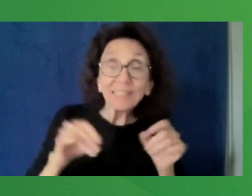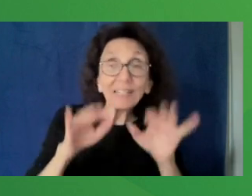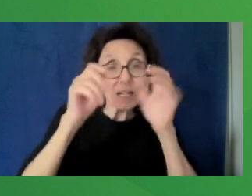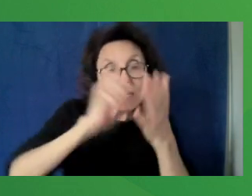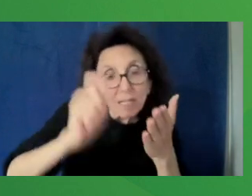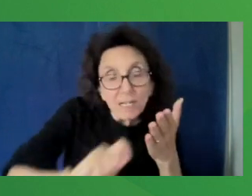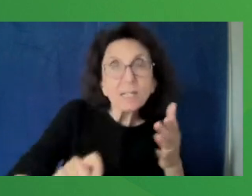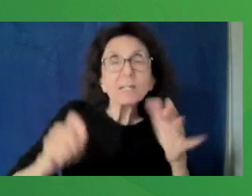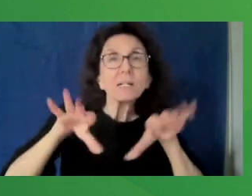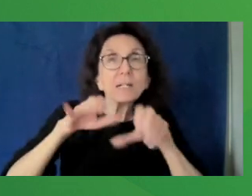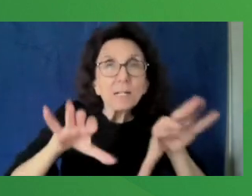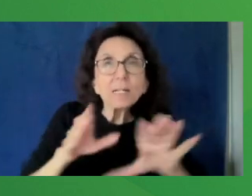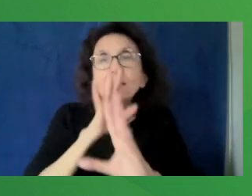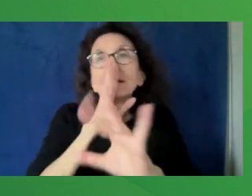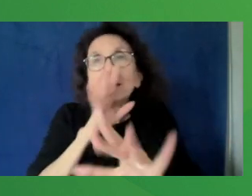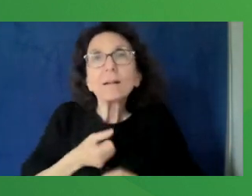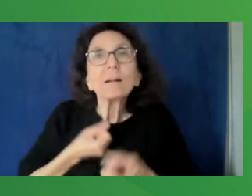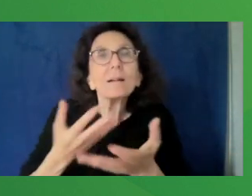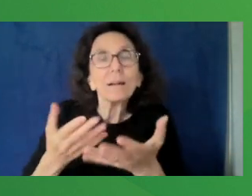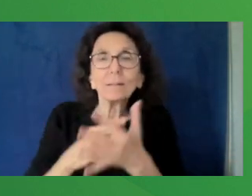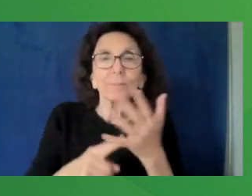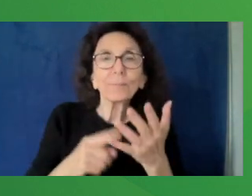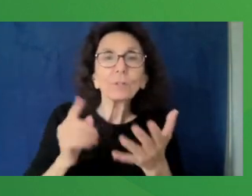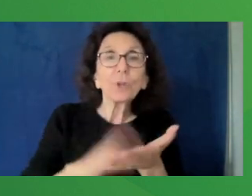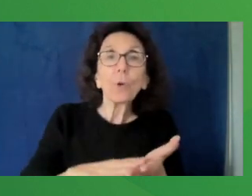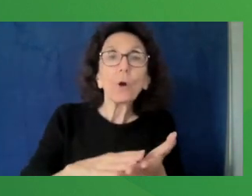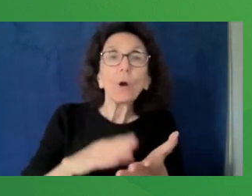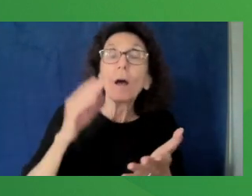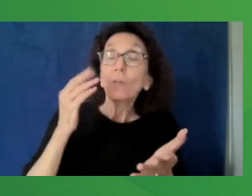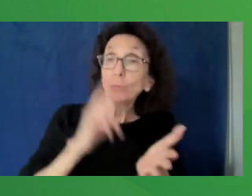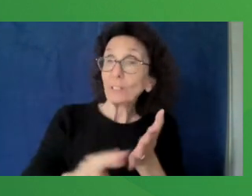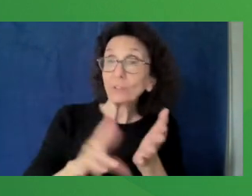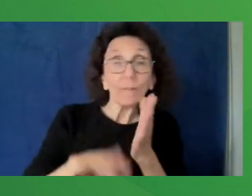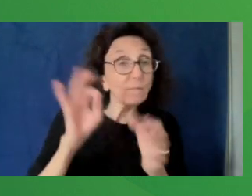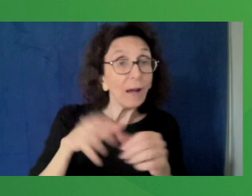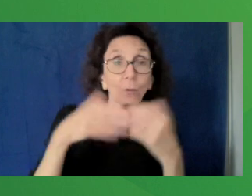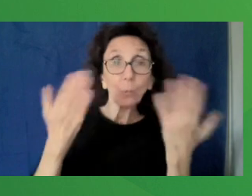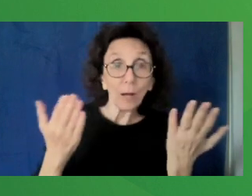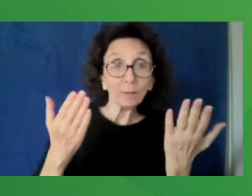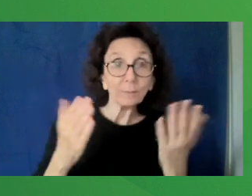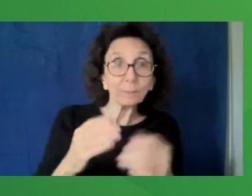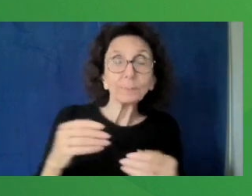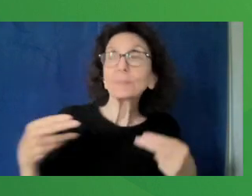being presented. So what did we find? Let's go to the next slide. Remember our questions? We were